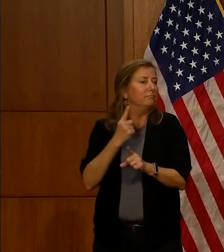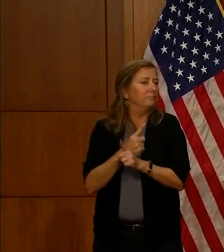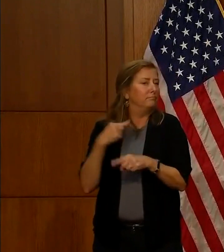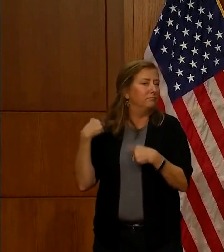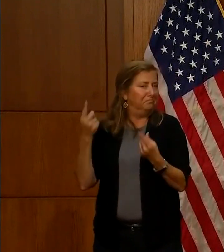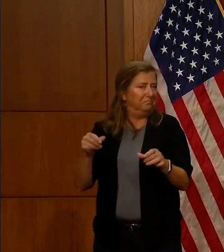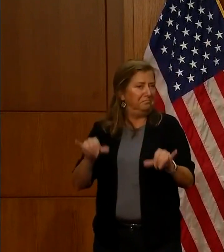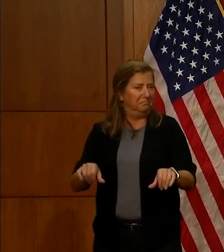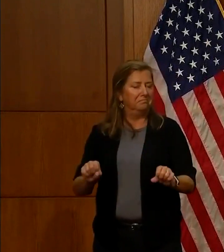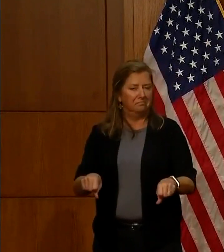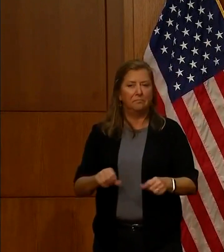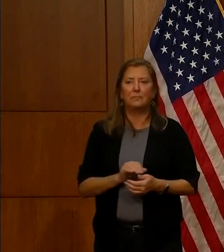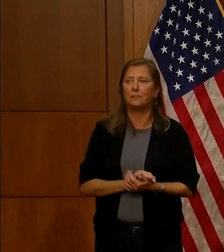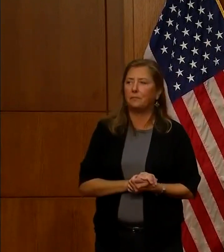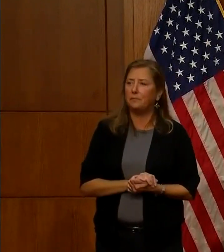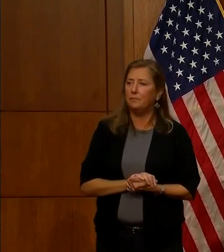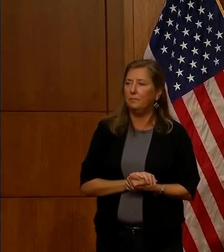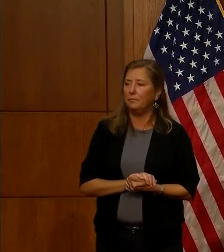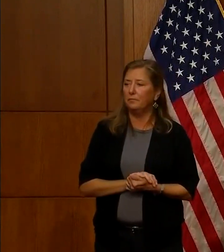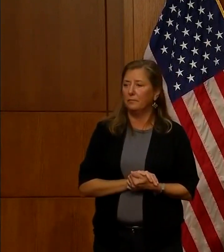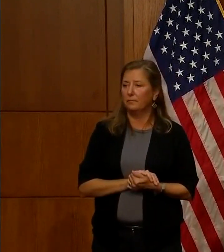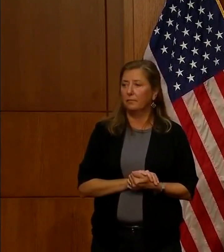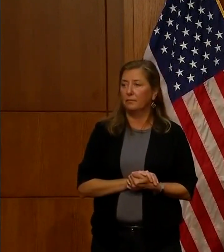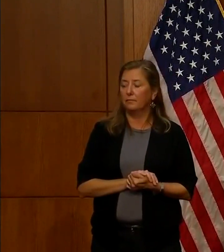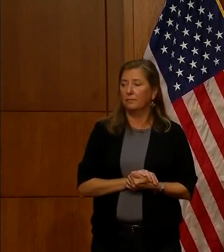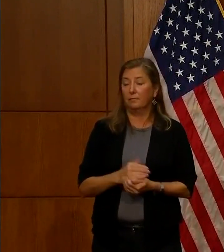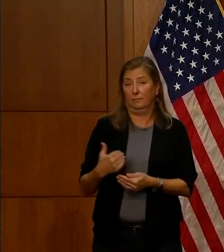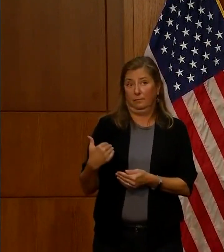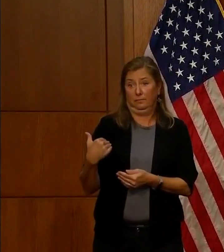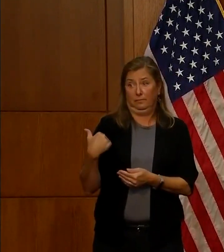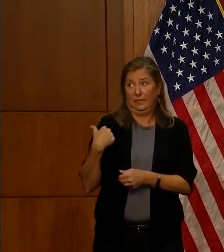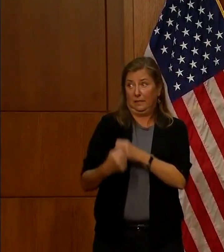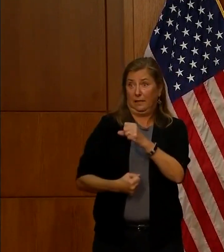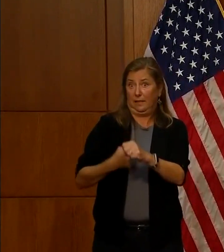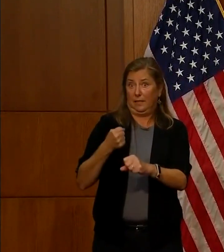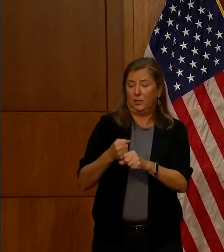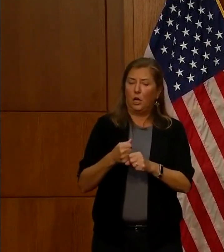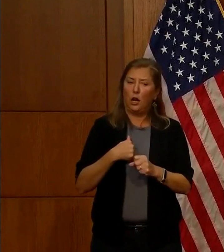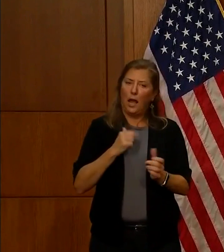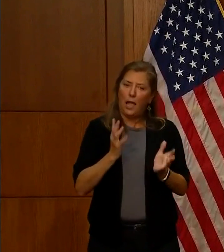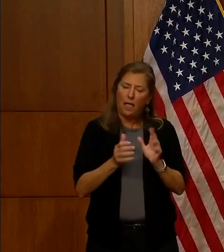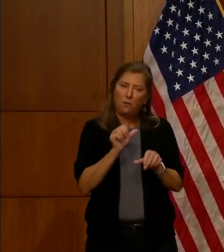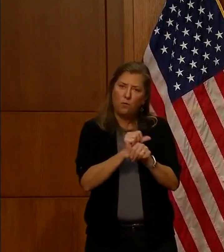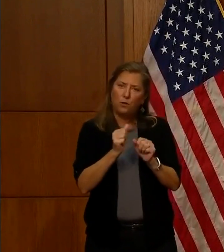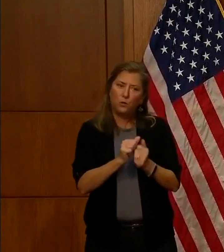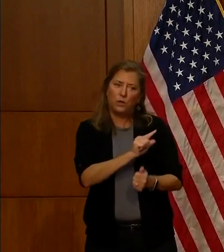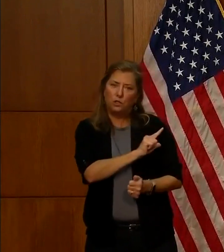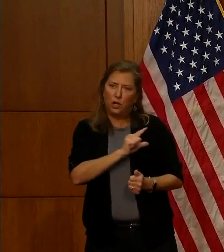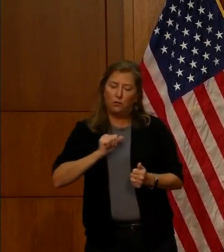ELECTION DAY JUST LIKE YOU USUALLY DO. EARLIER THIS YEAR I